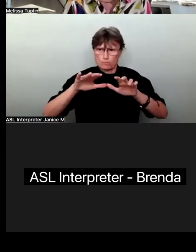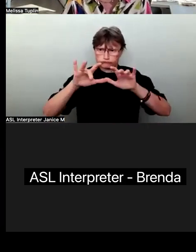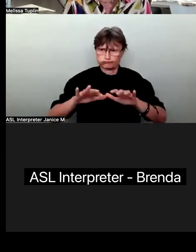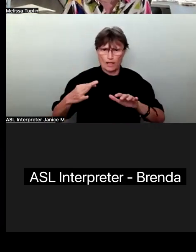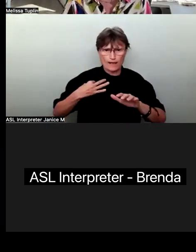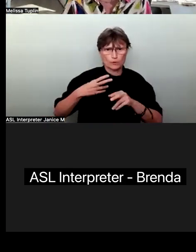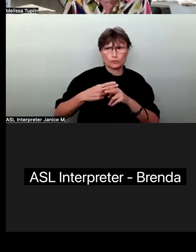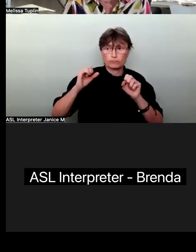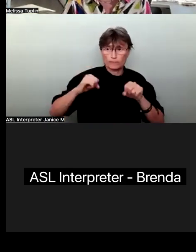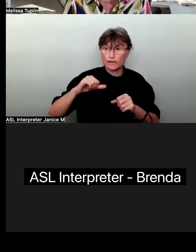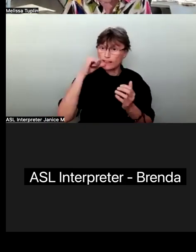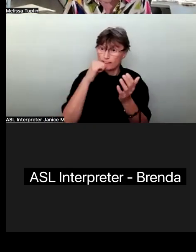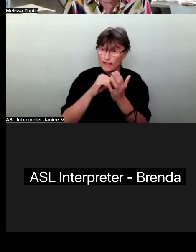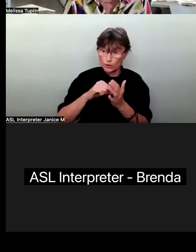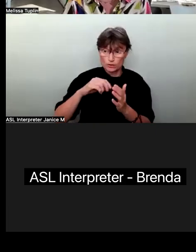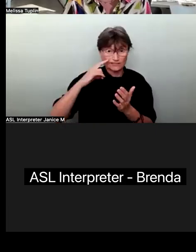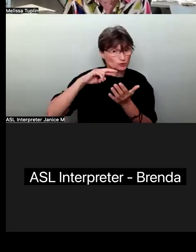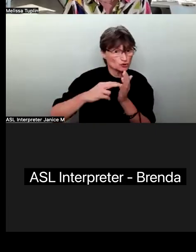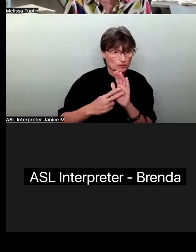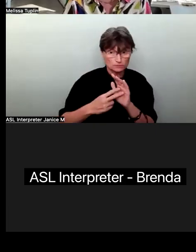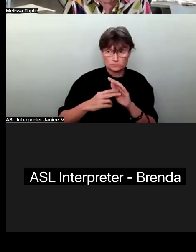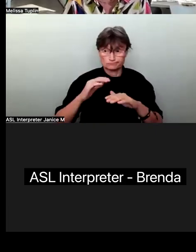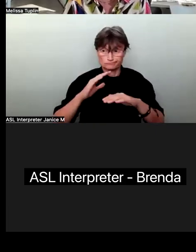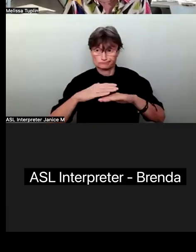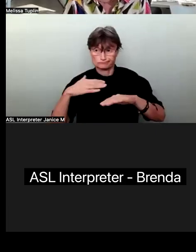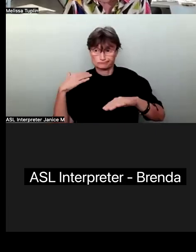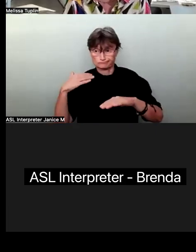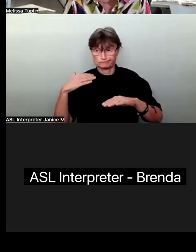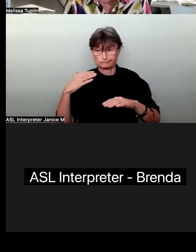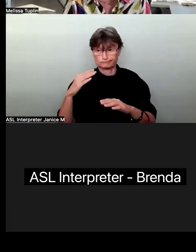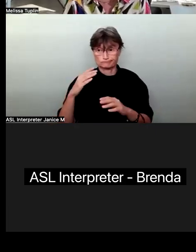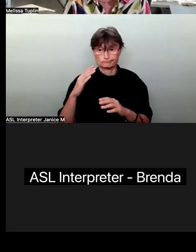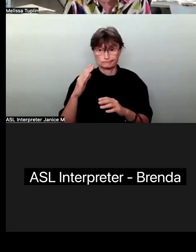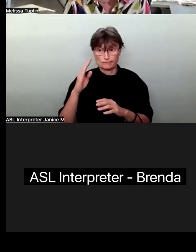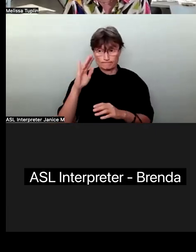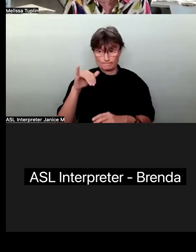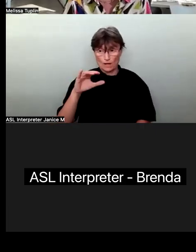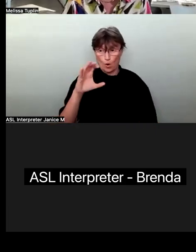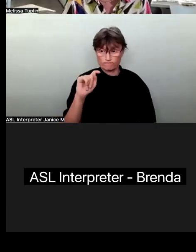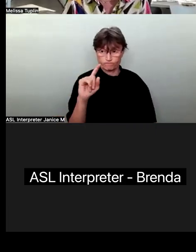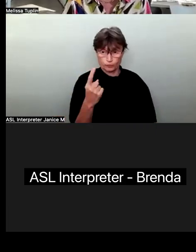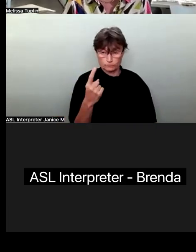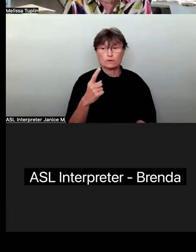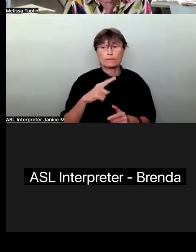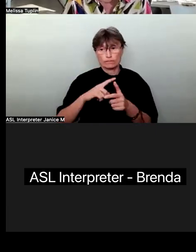of Intent submitted on the deadline of October 1st will be reviewed by October 3rd, and as the